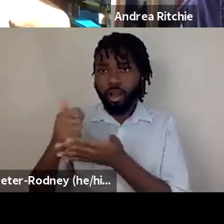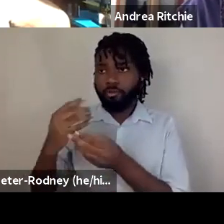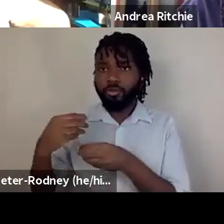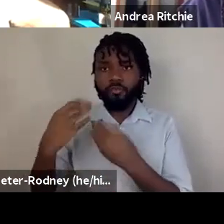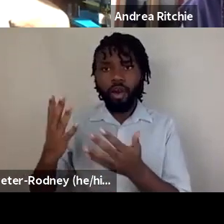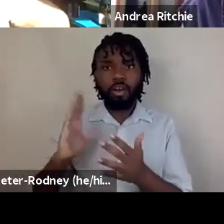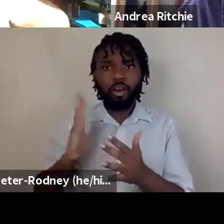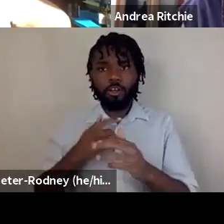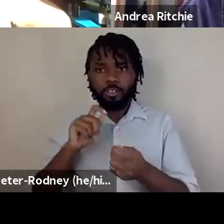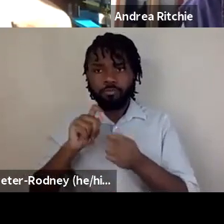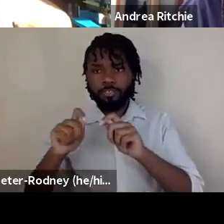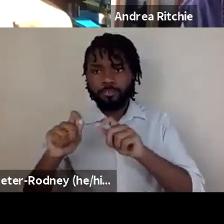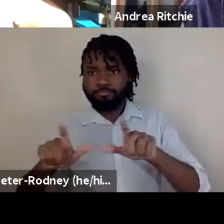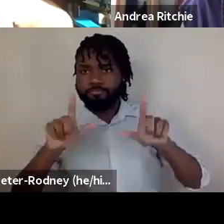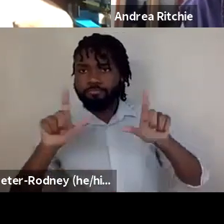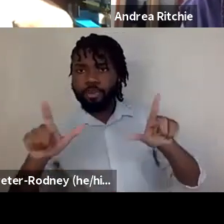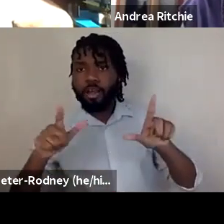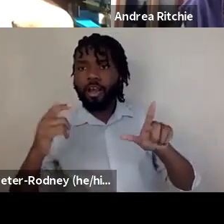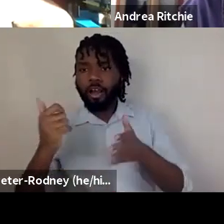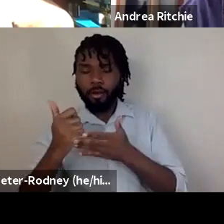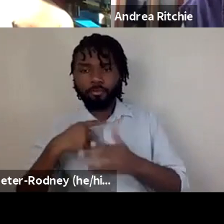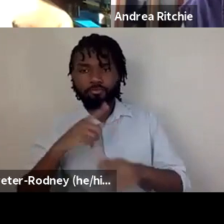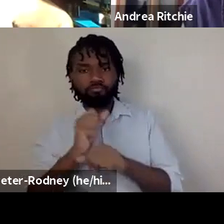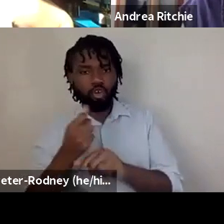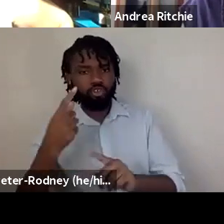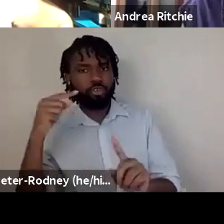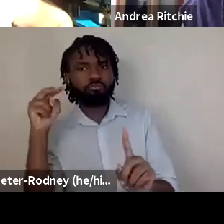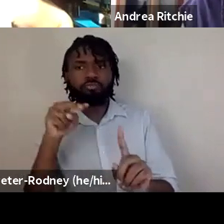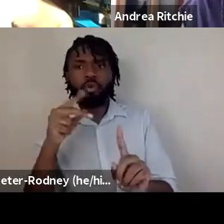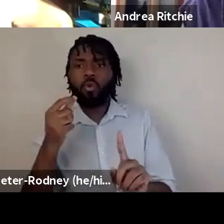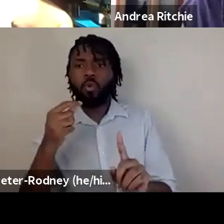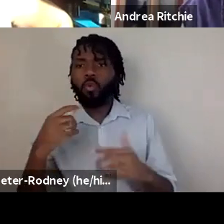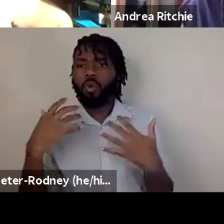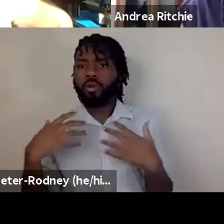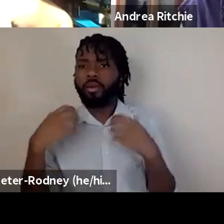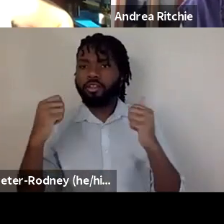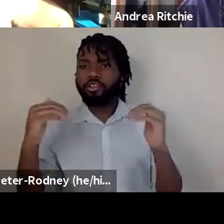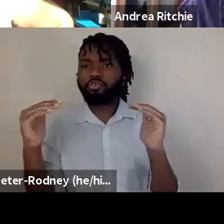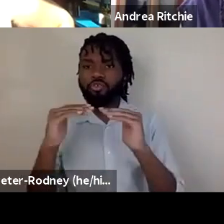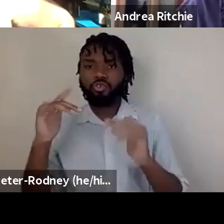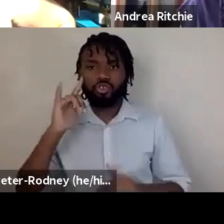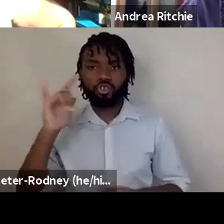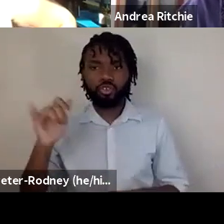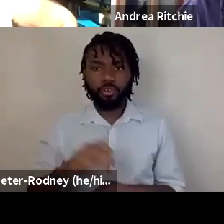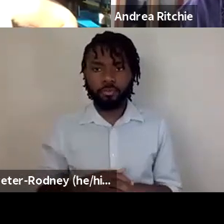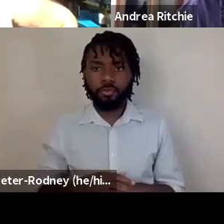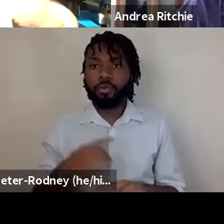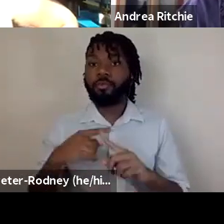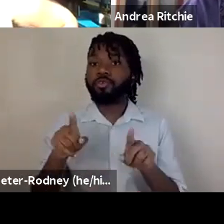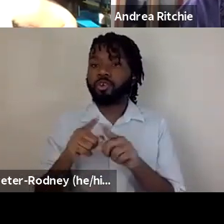for what we understand healing justice to be. I also wanna pause there and make sure I'm very clear, too,